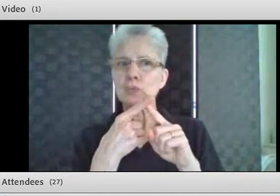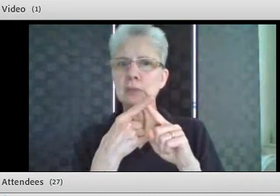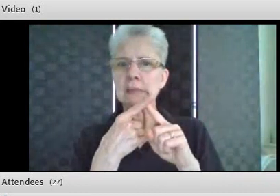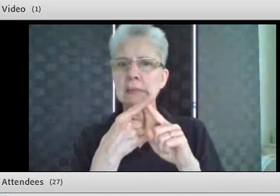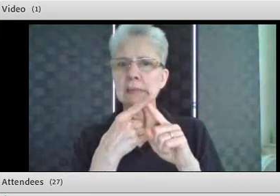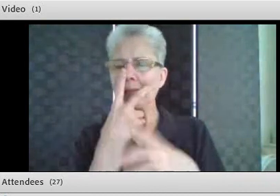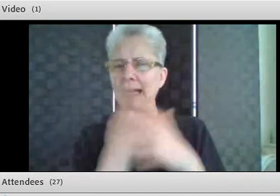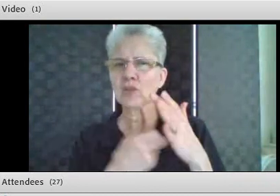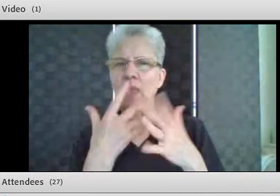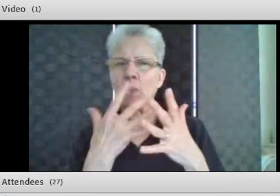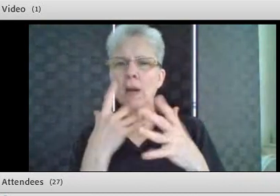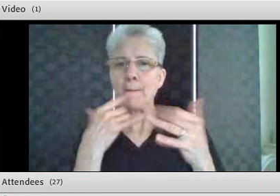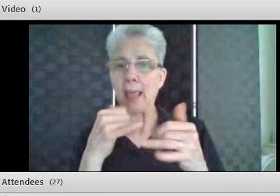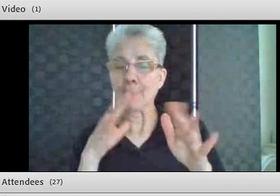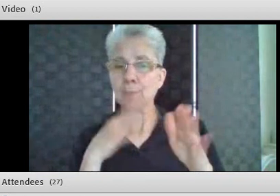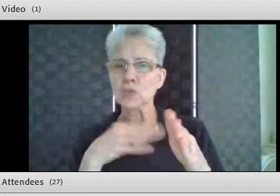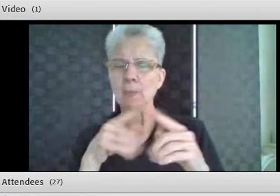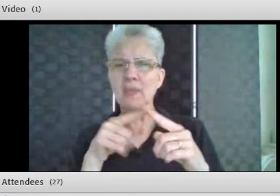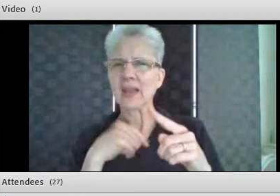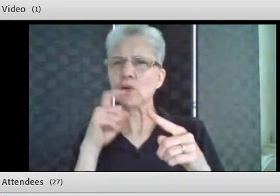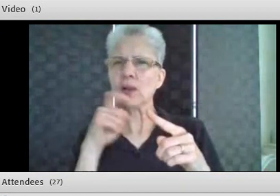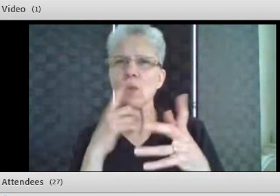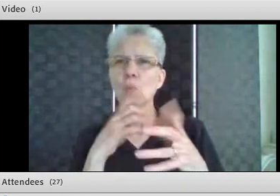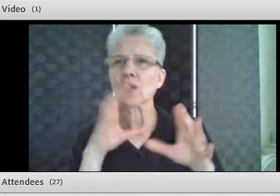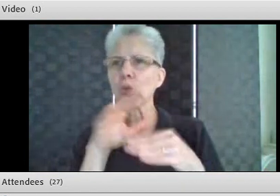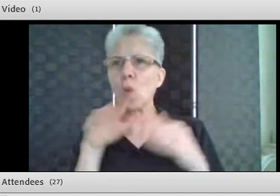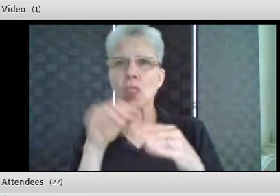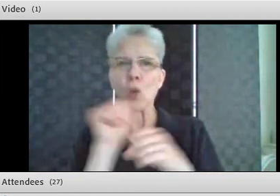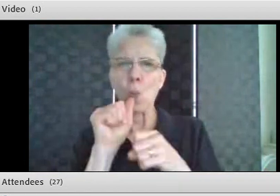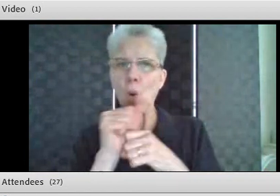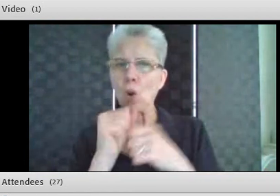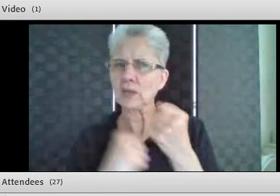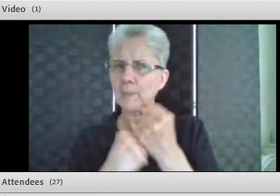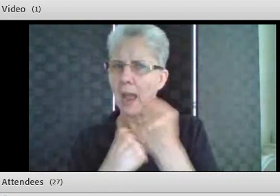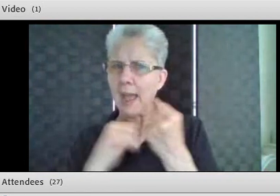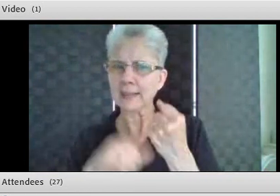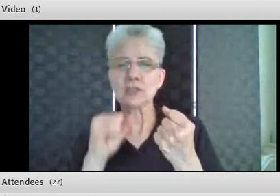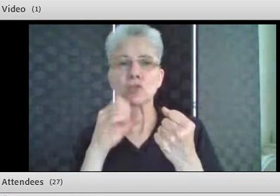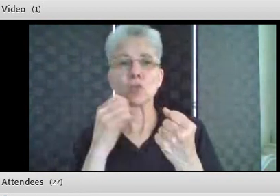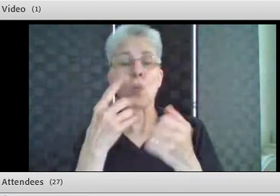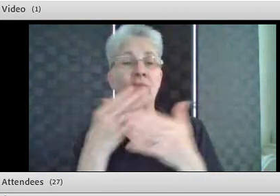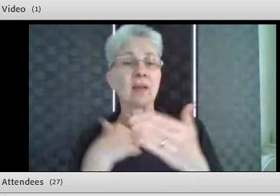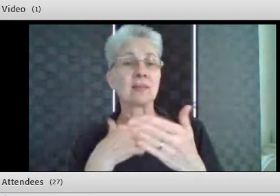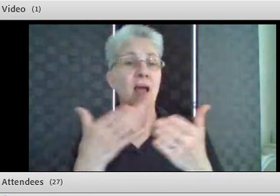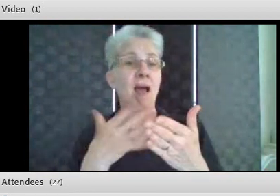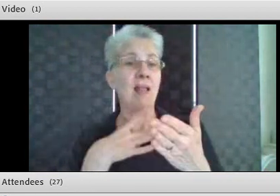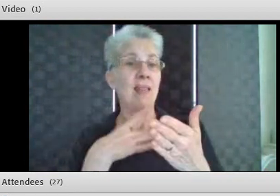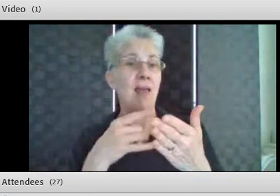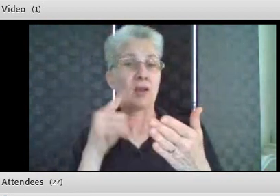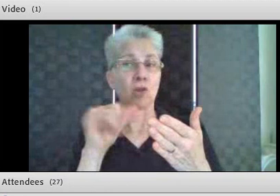that in your experience with kids. They like to get into -- They want to hear --